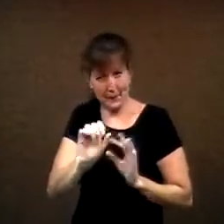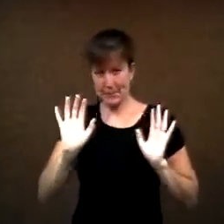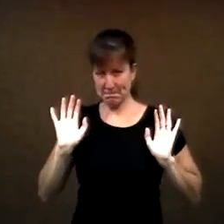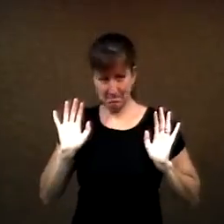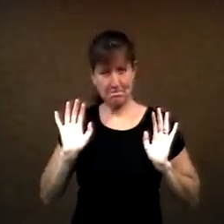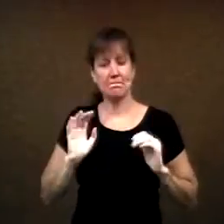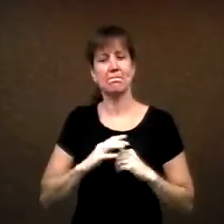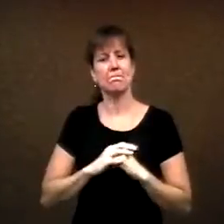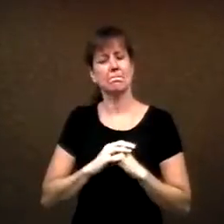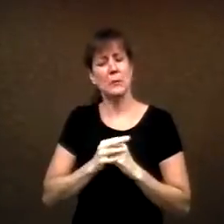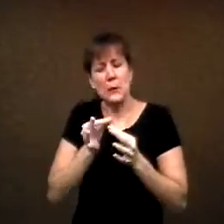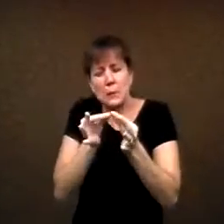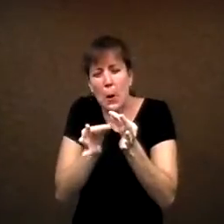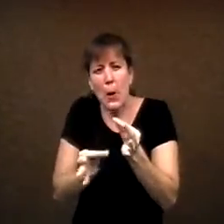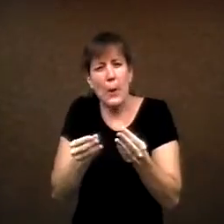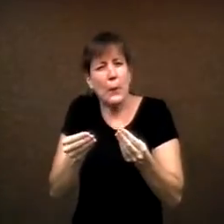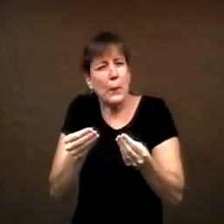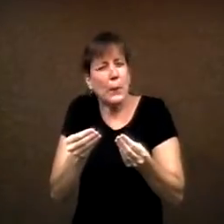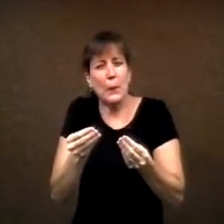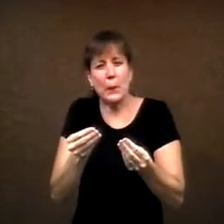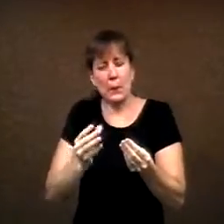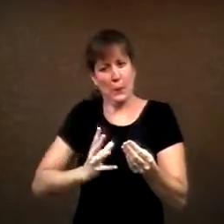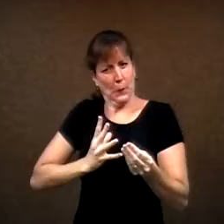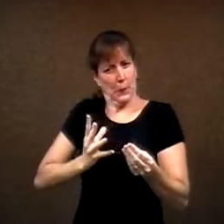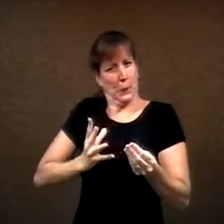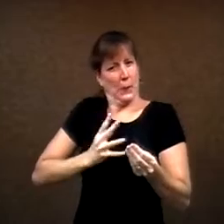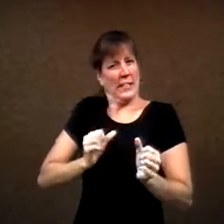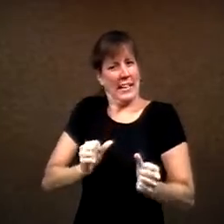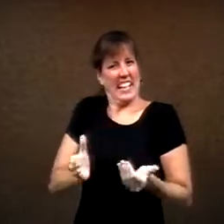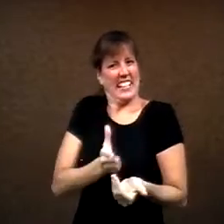they're so small and delicate, they're potentially damaged very easily, and we have to be careful,